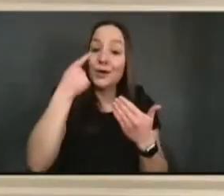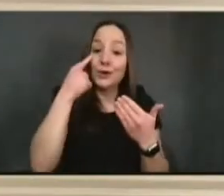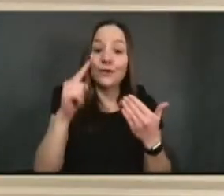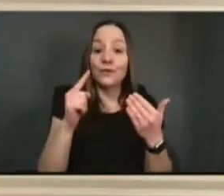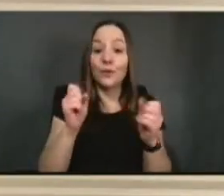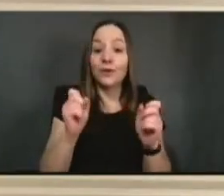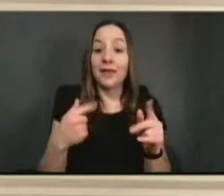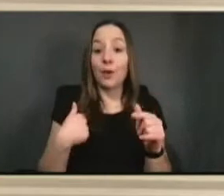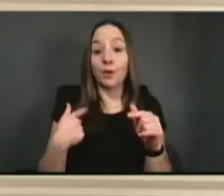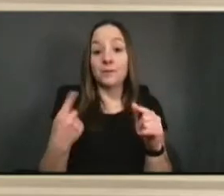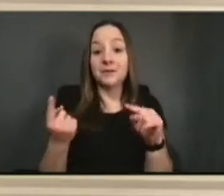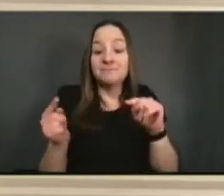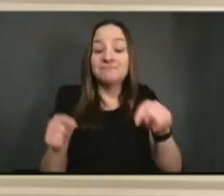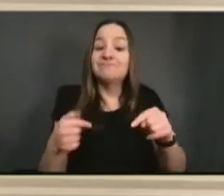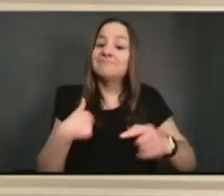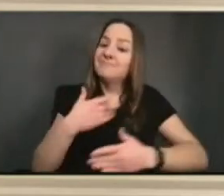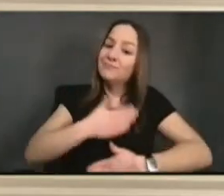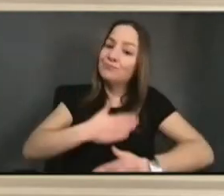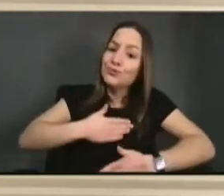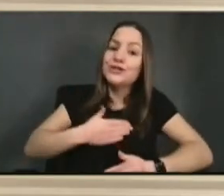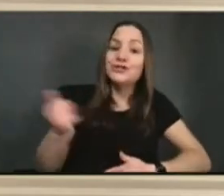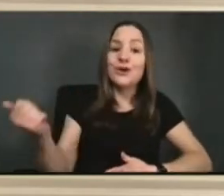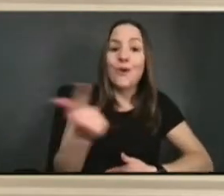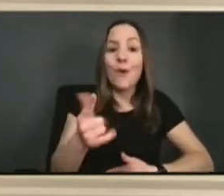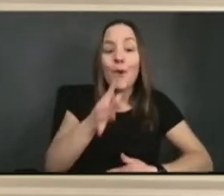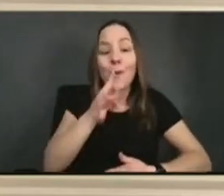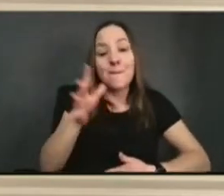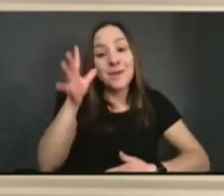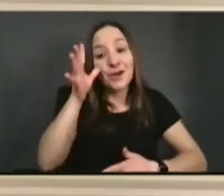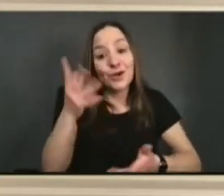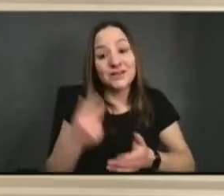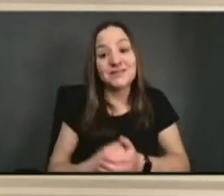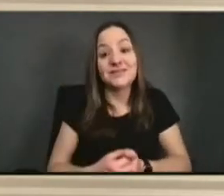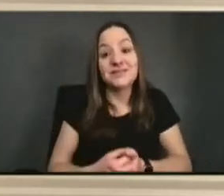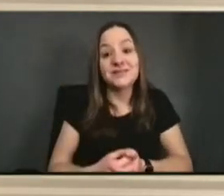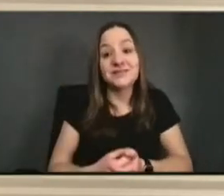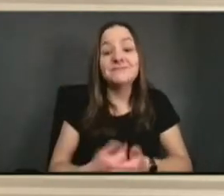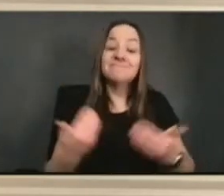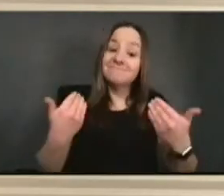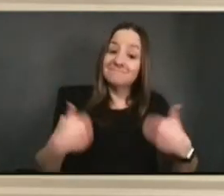you very much for having me And first let me say that I really